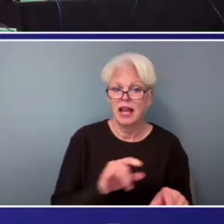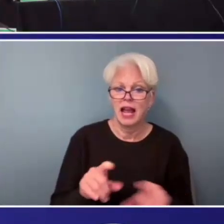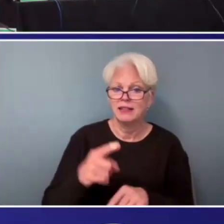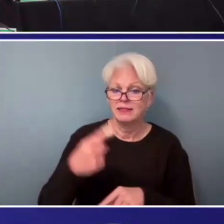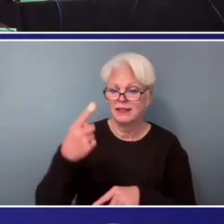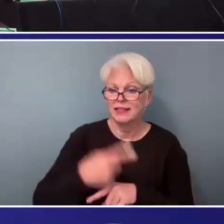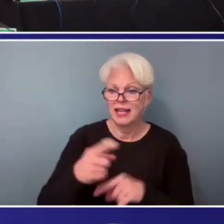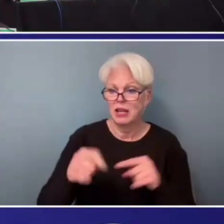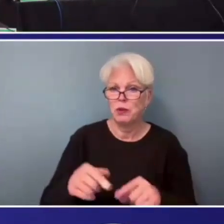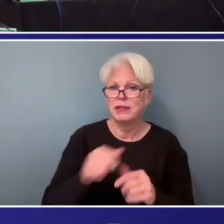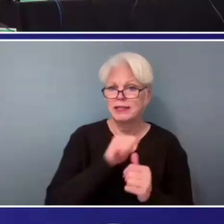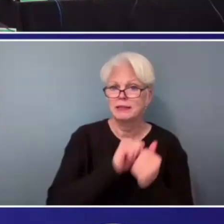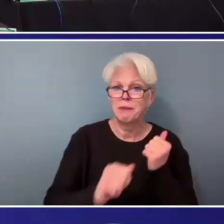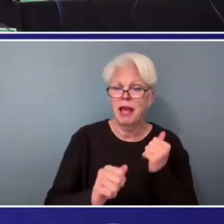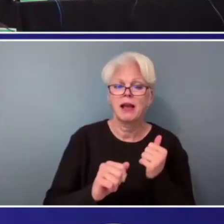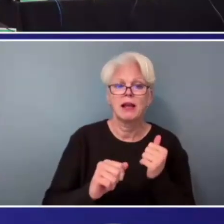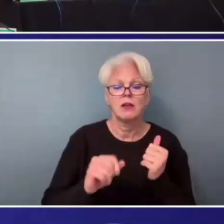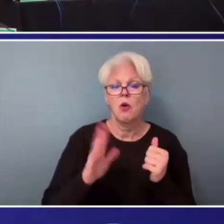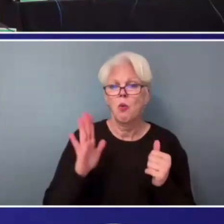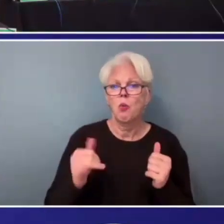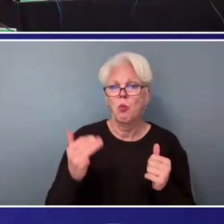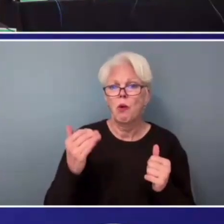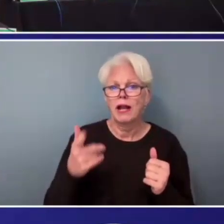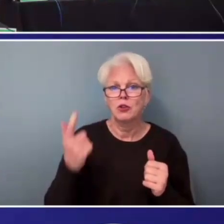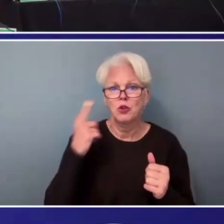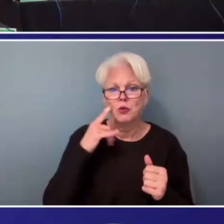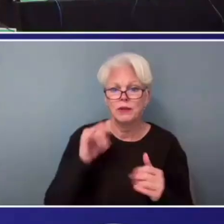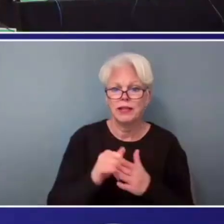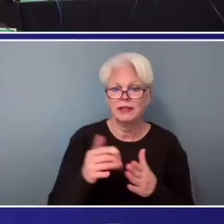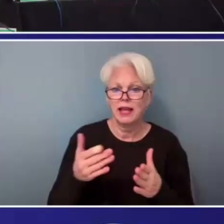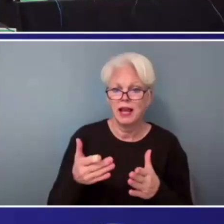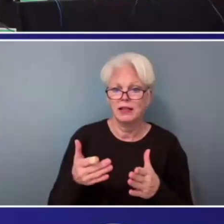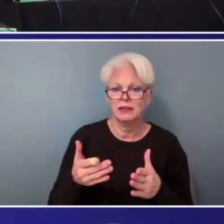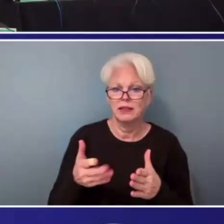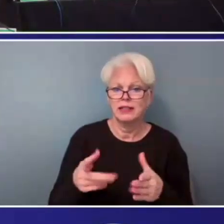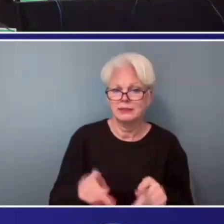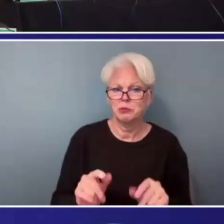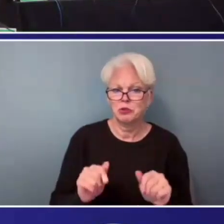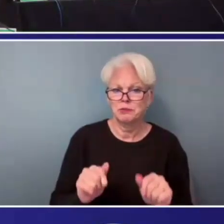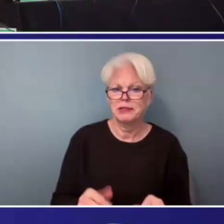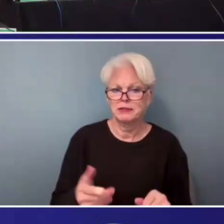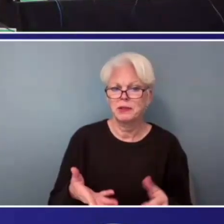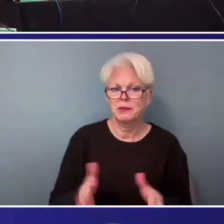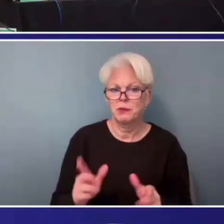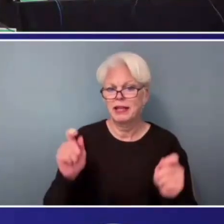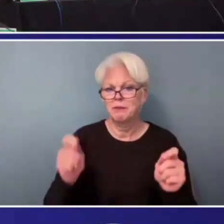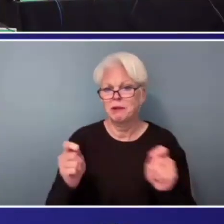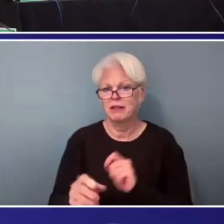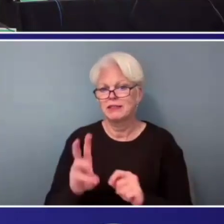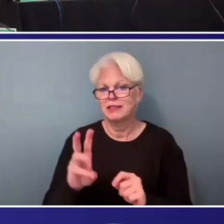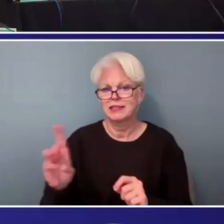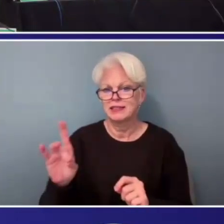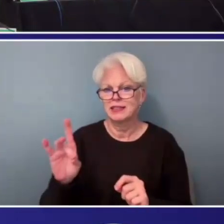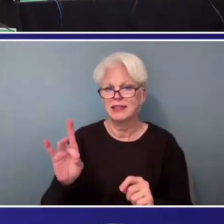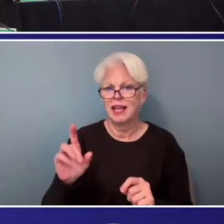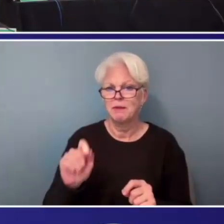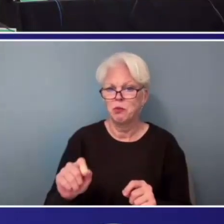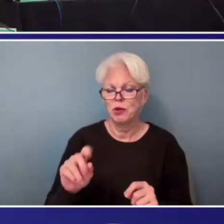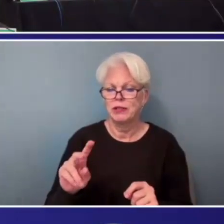why do you think that this allows -- like this is permissible and allows us to modify 668. So I'll go backwards.